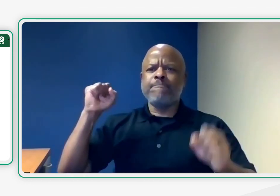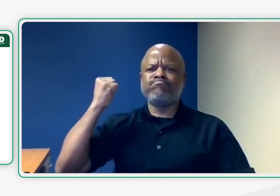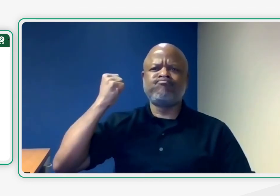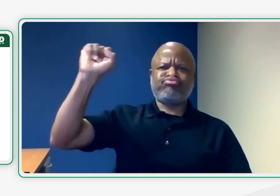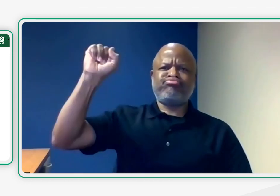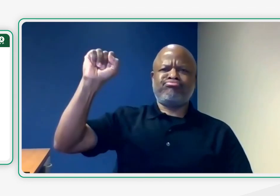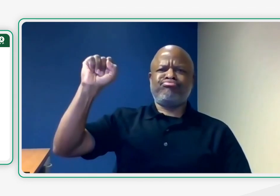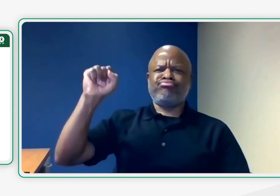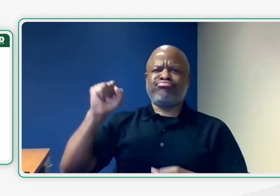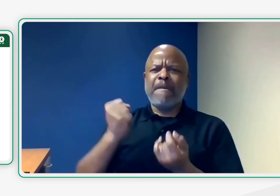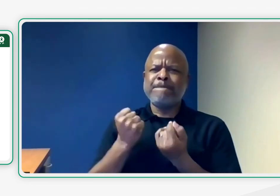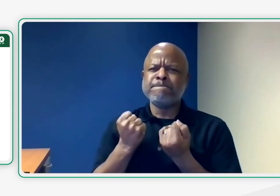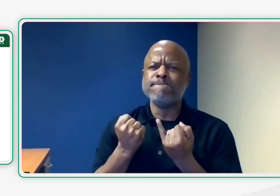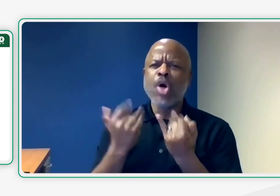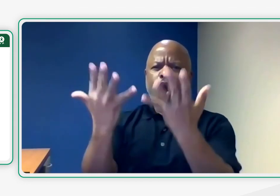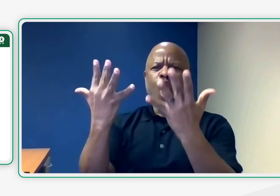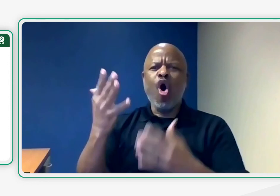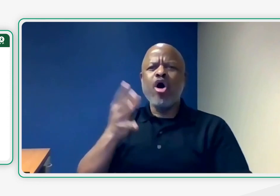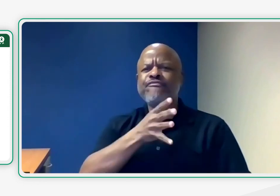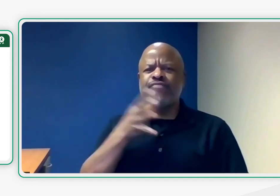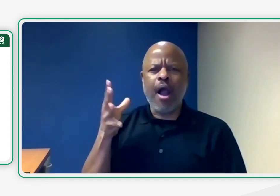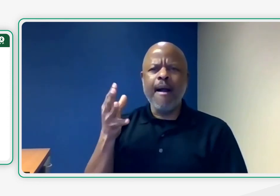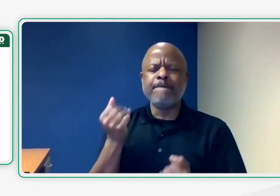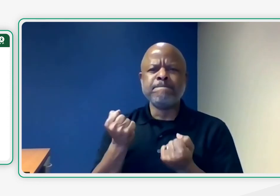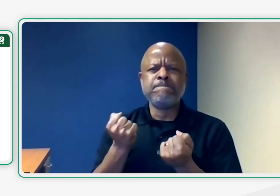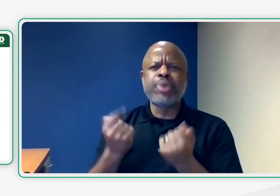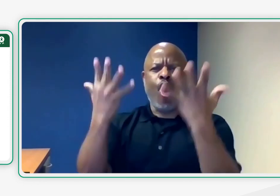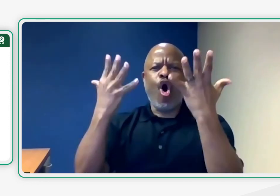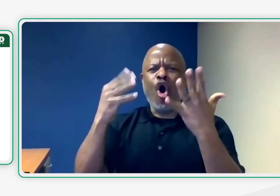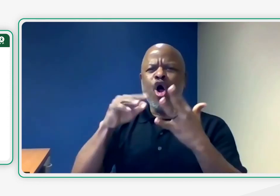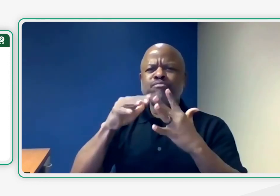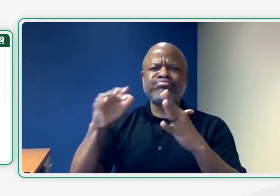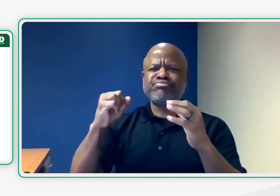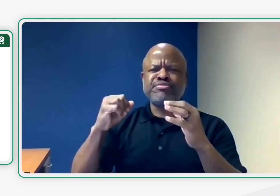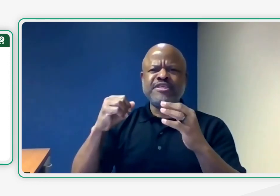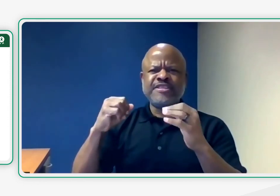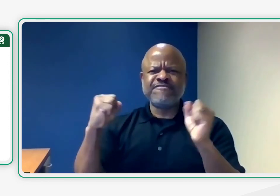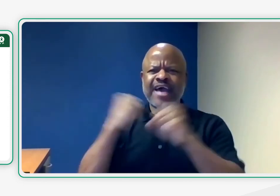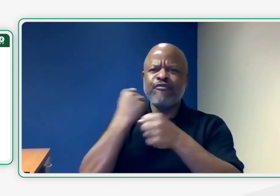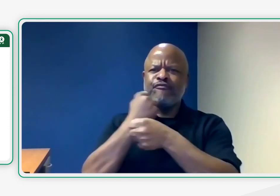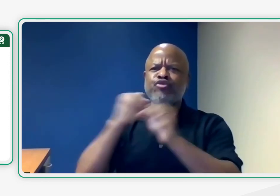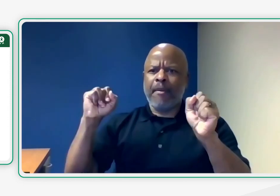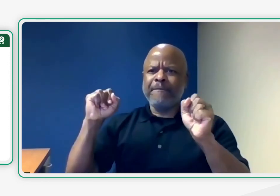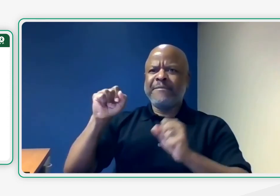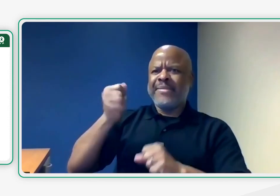the slaves had a big insurgency, fought for freedom in a slave revolt.